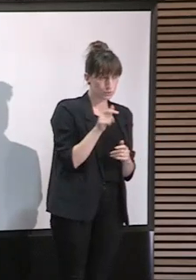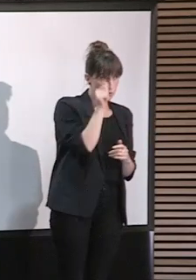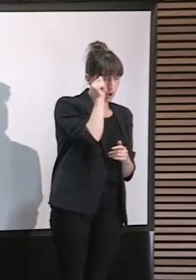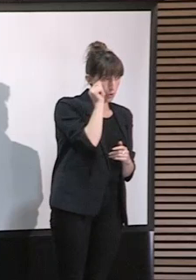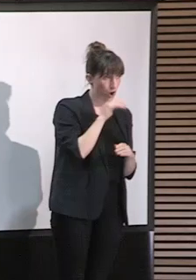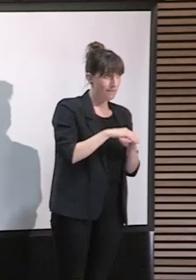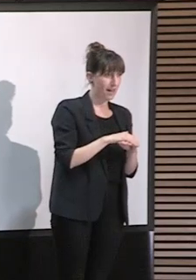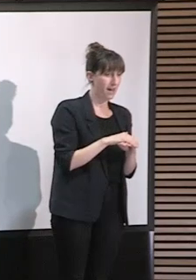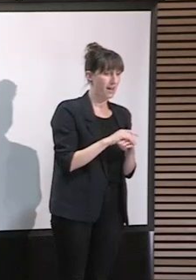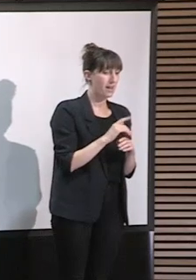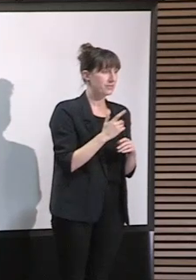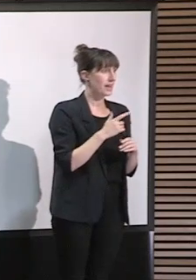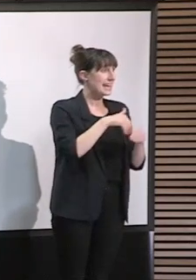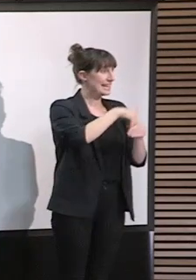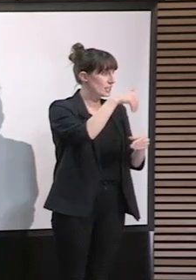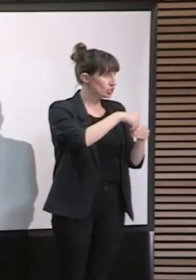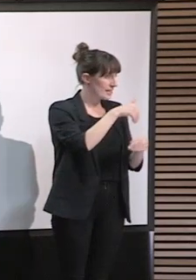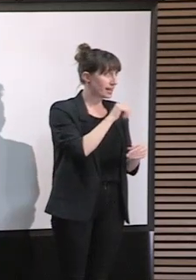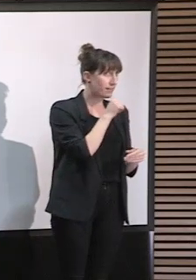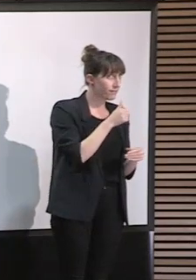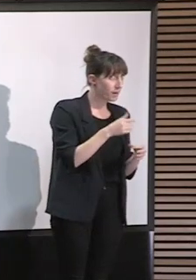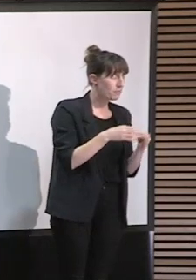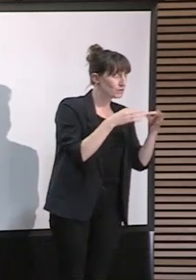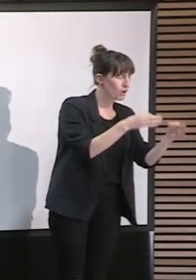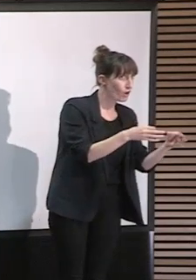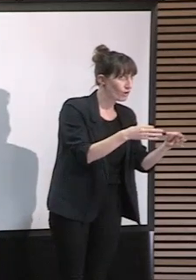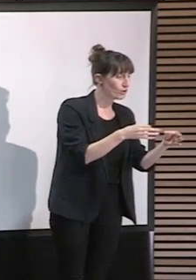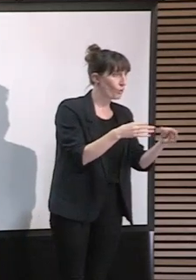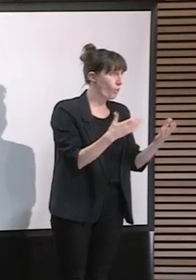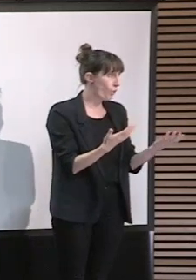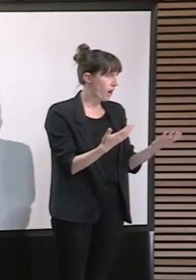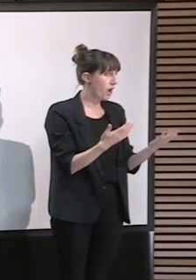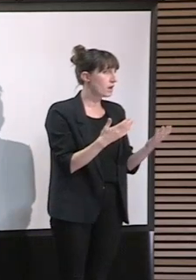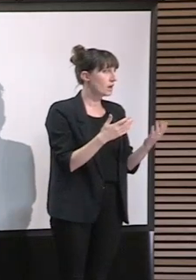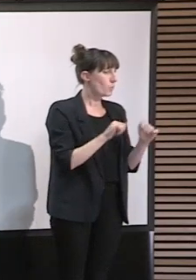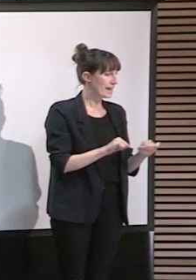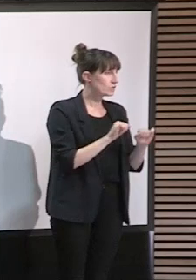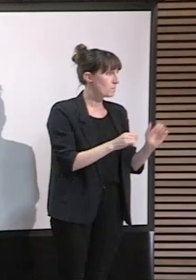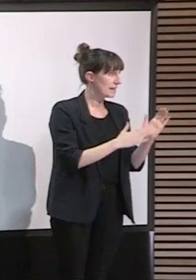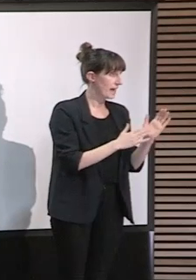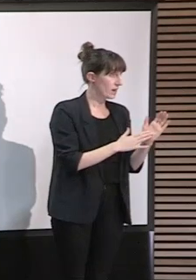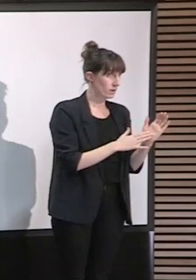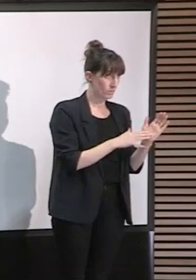that the Prime Minister will be giving as to when she will be deciding if the election is going to be postponed. Will